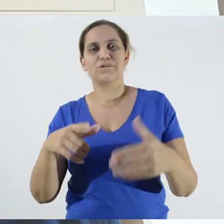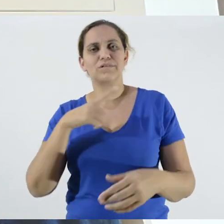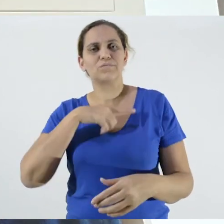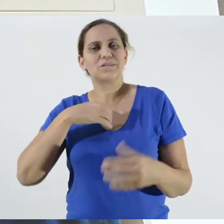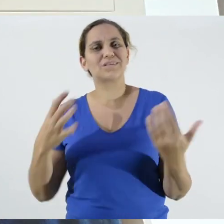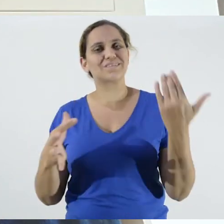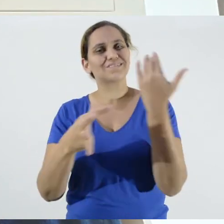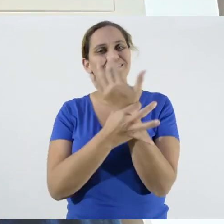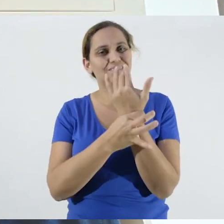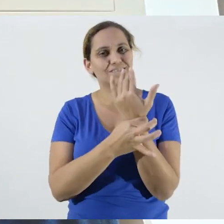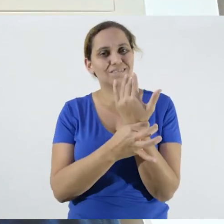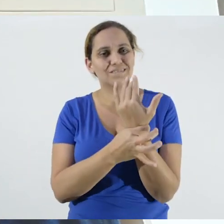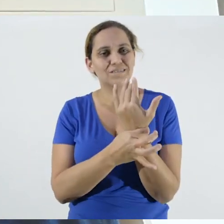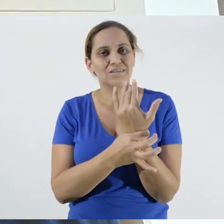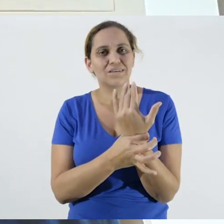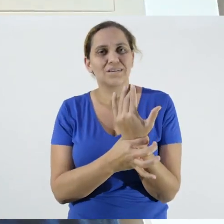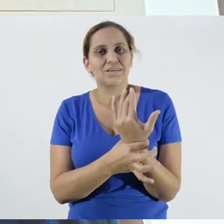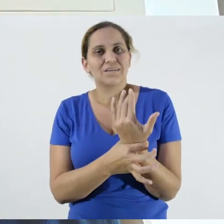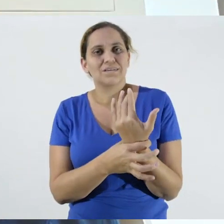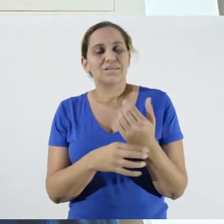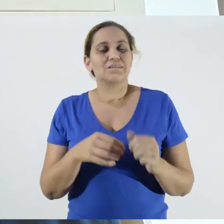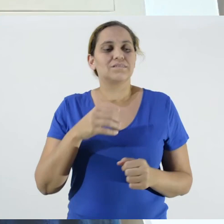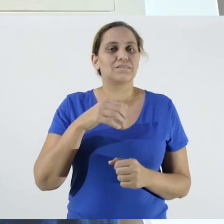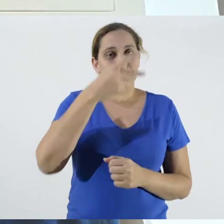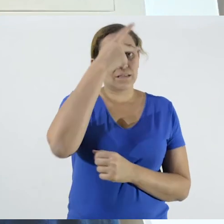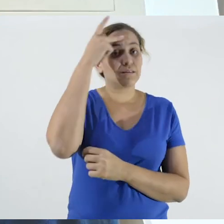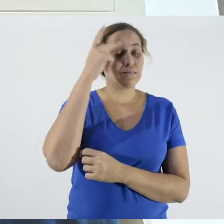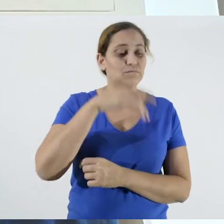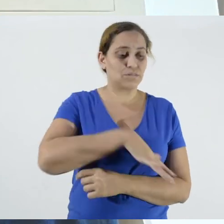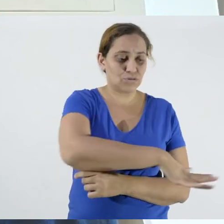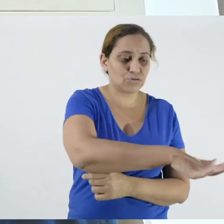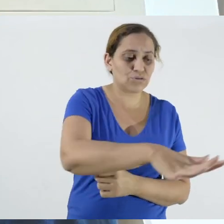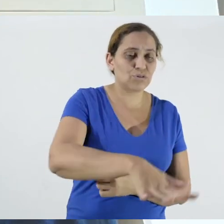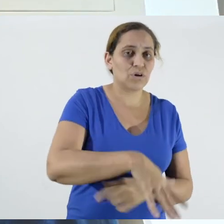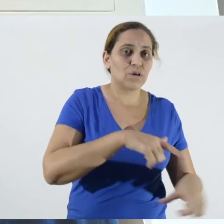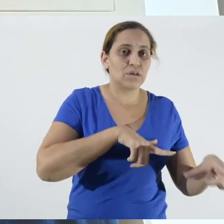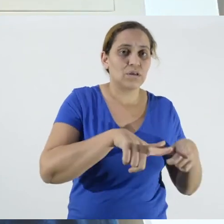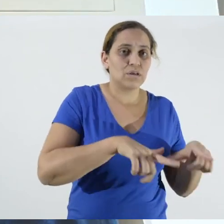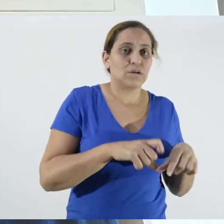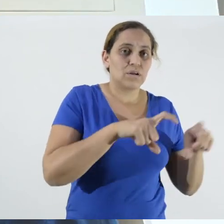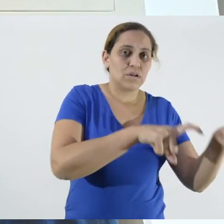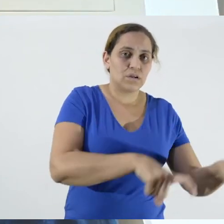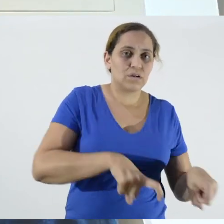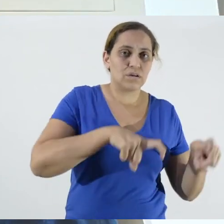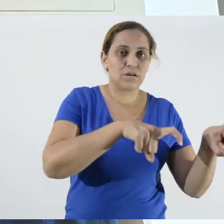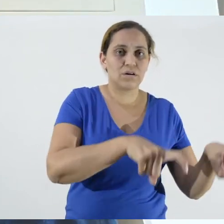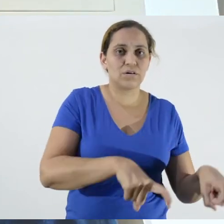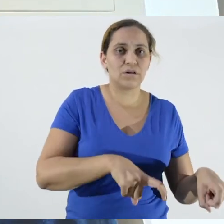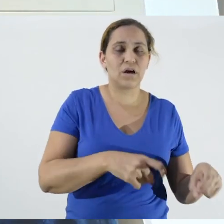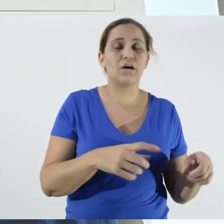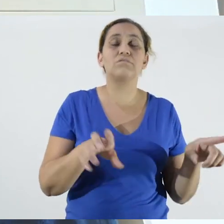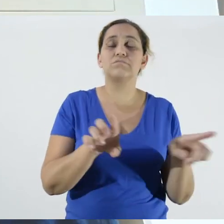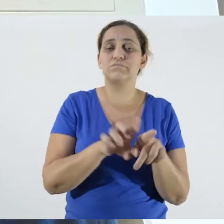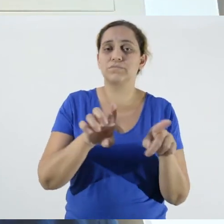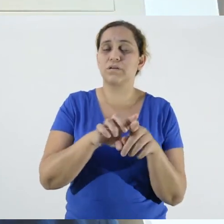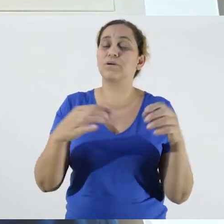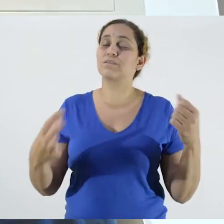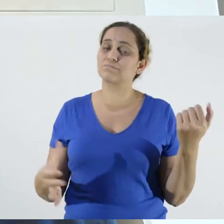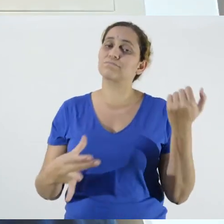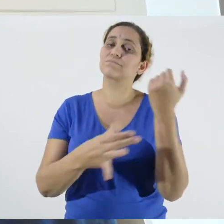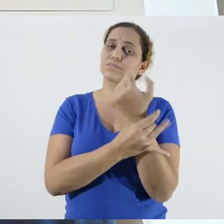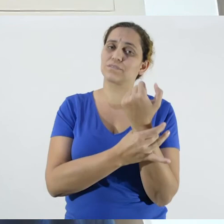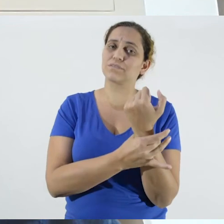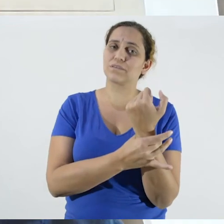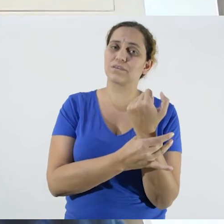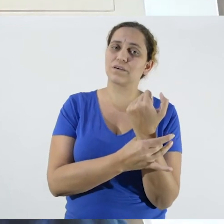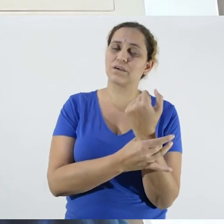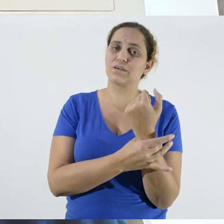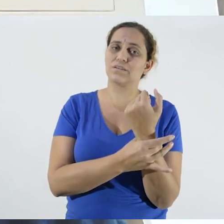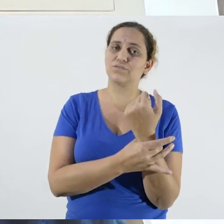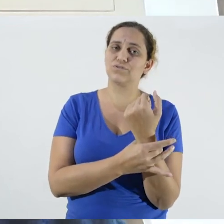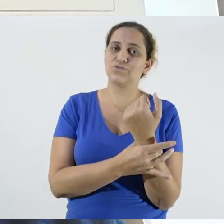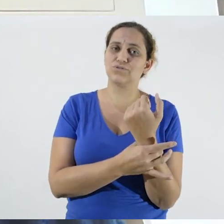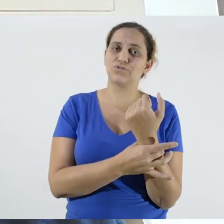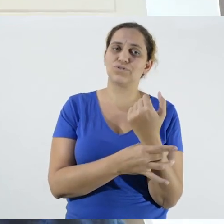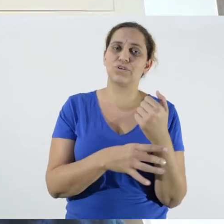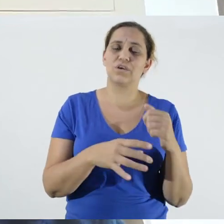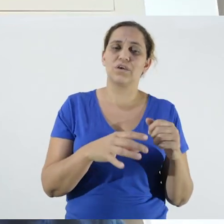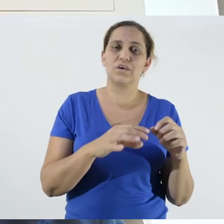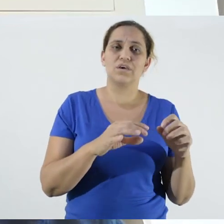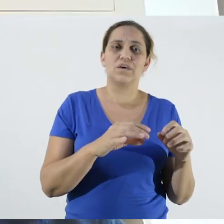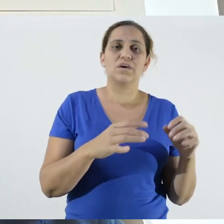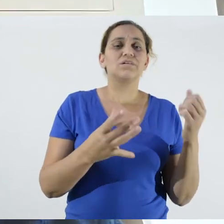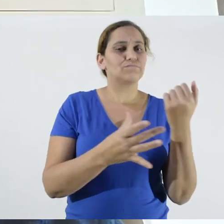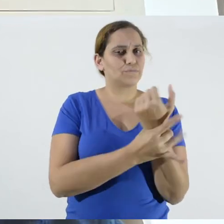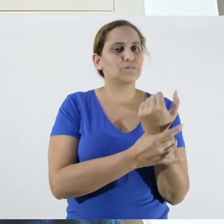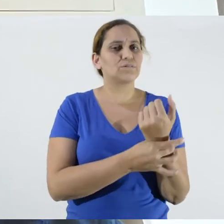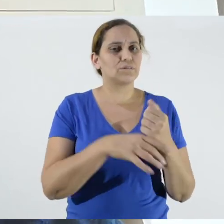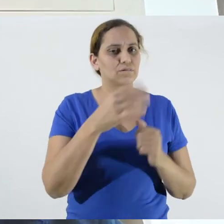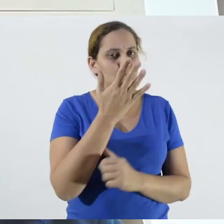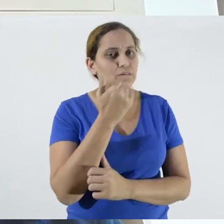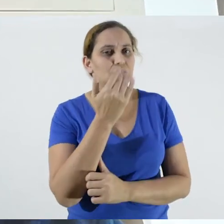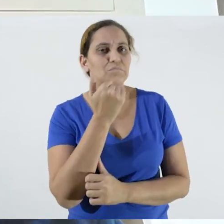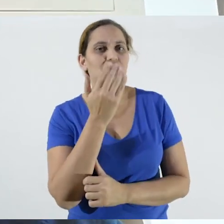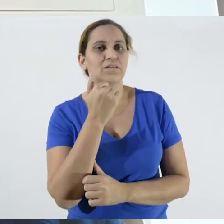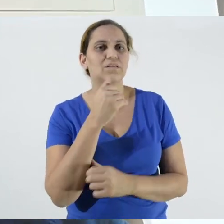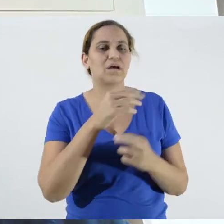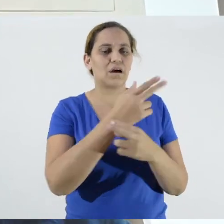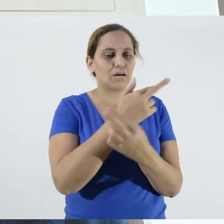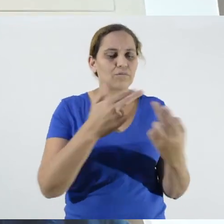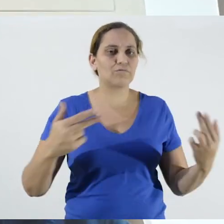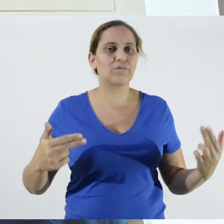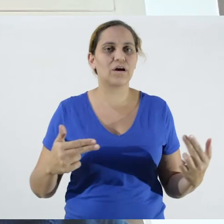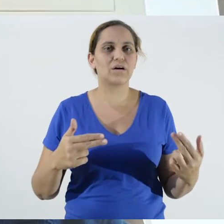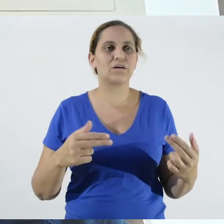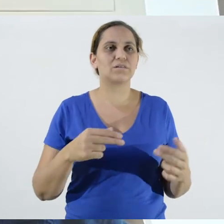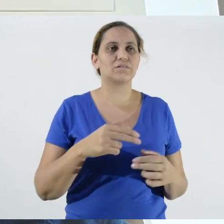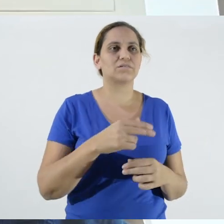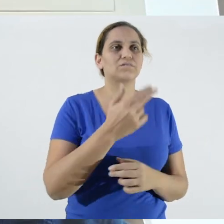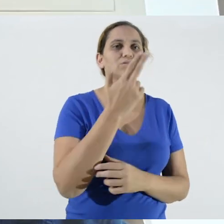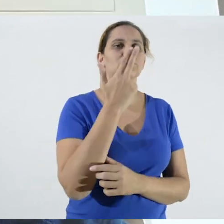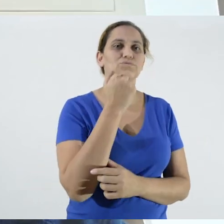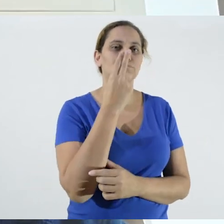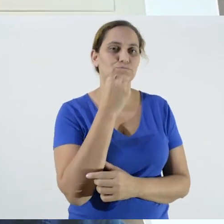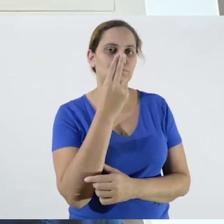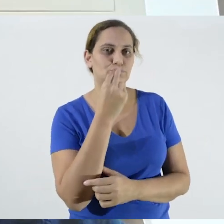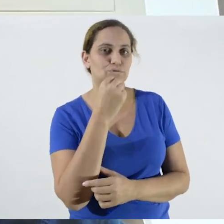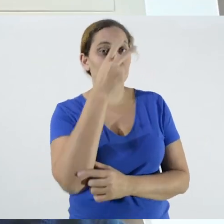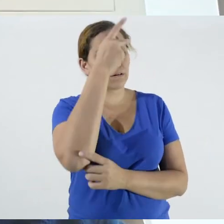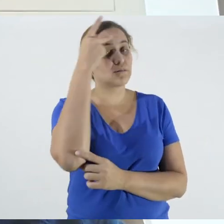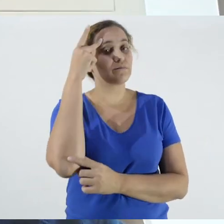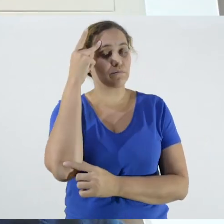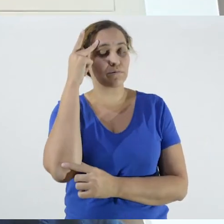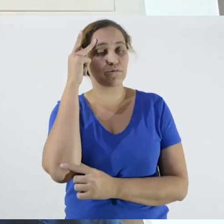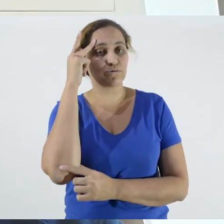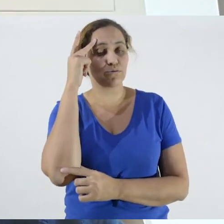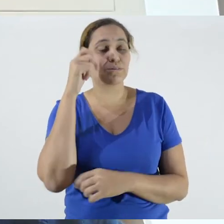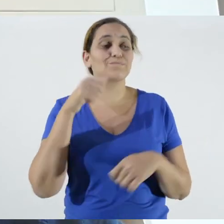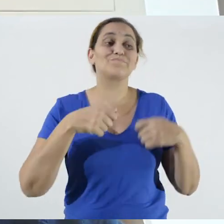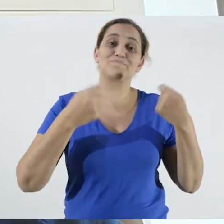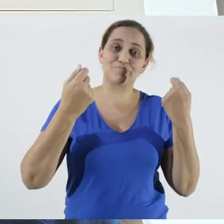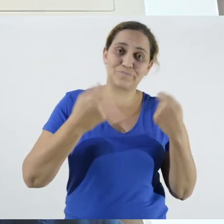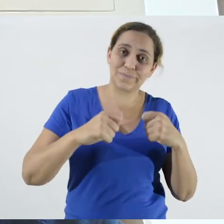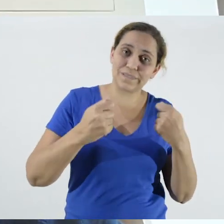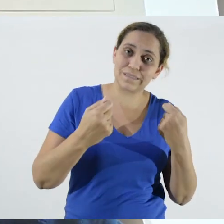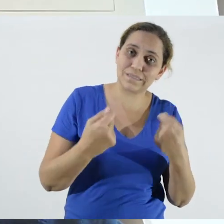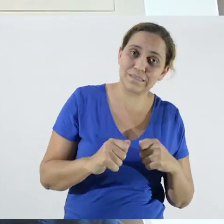developing to ensure people's food and nutritional security.